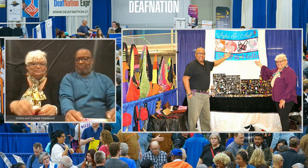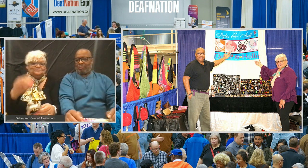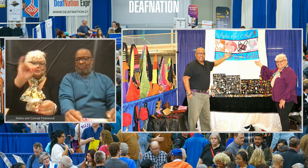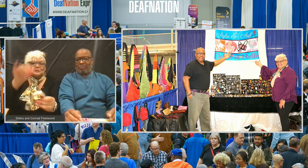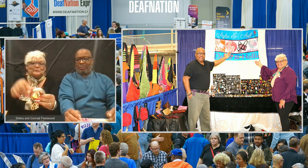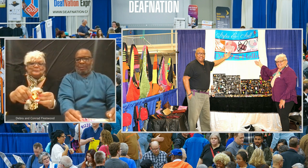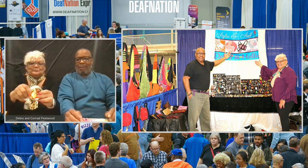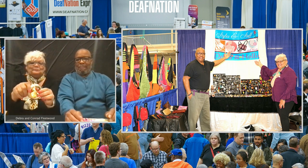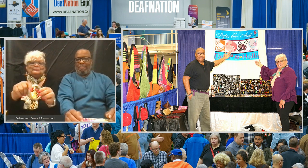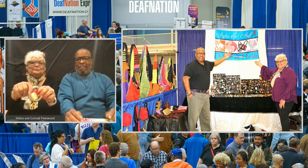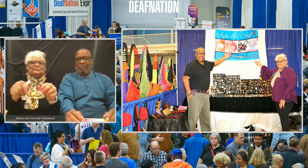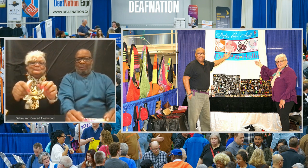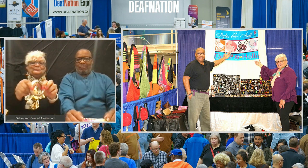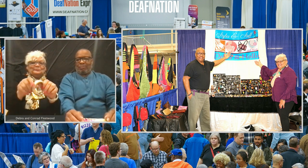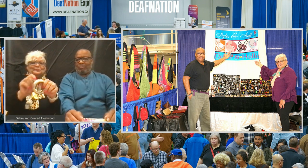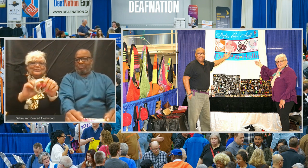Also, we have this.